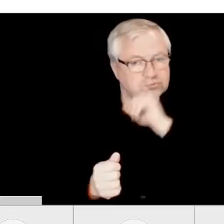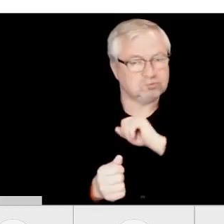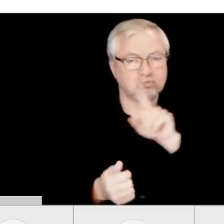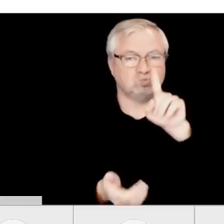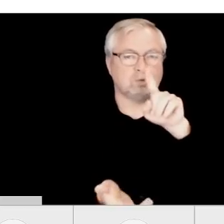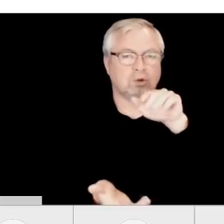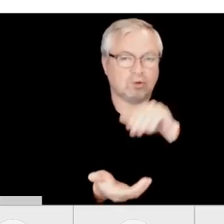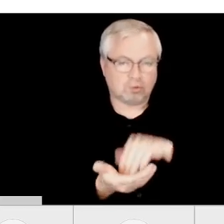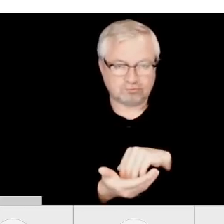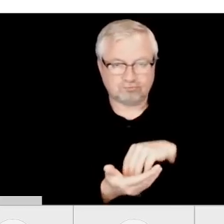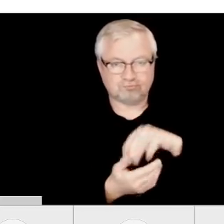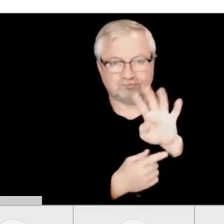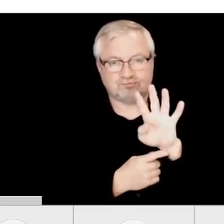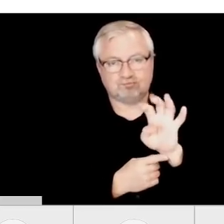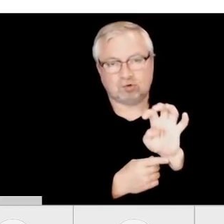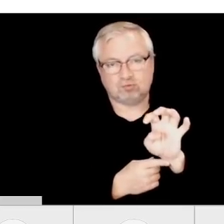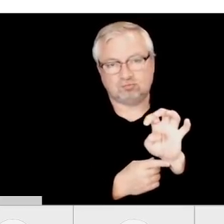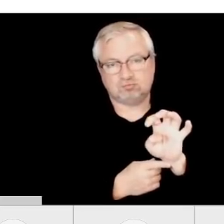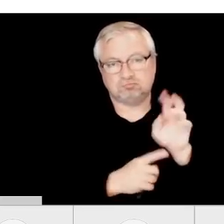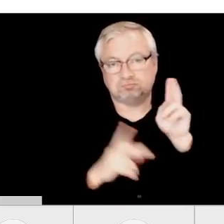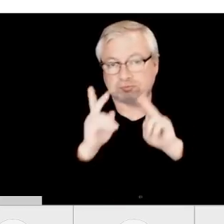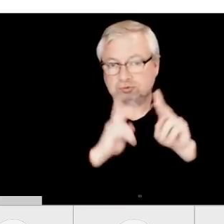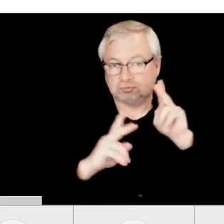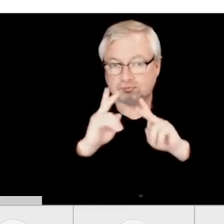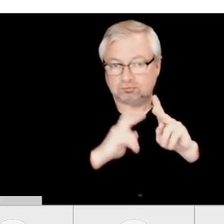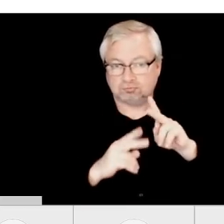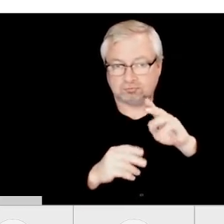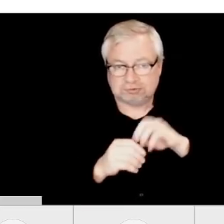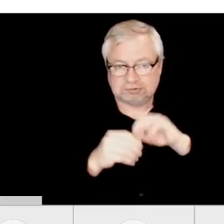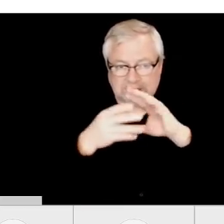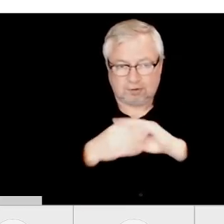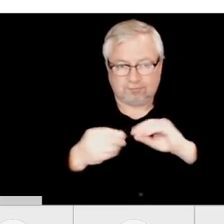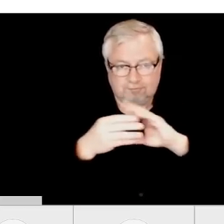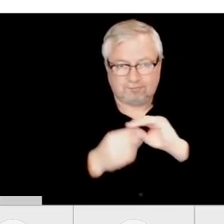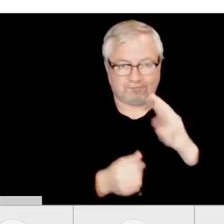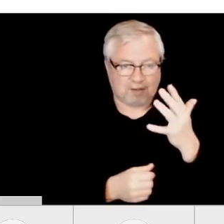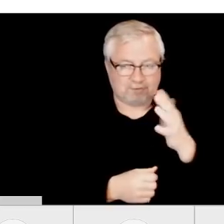individuals in scenarios five and six.